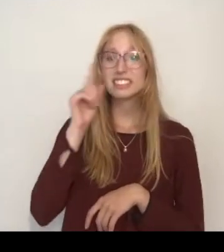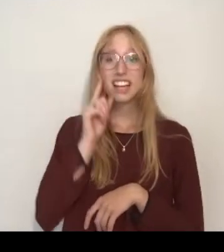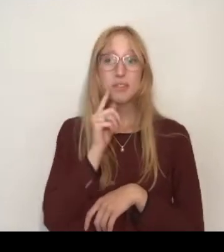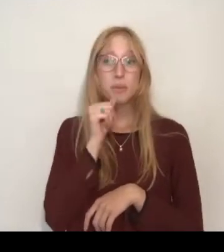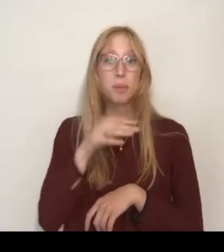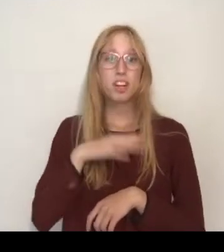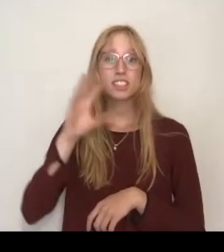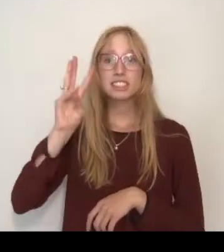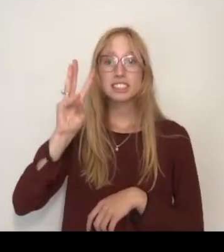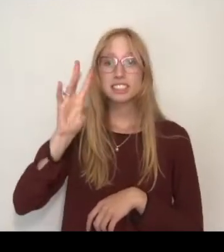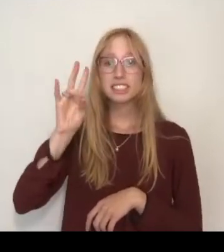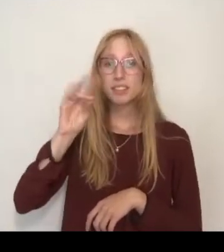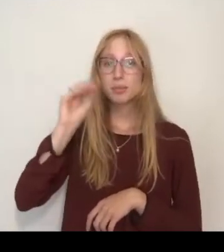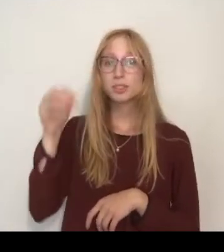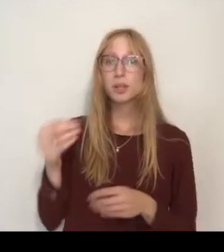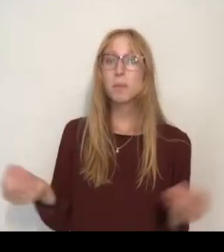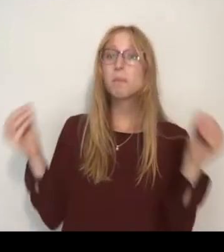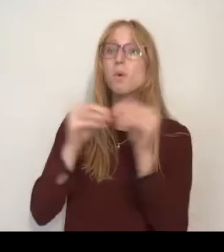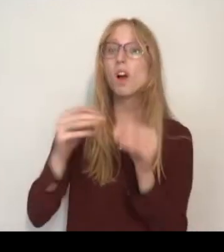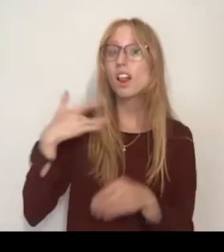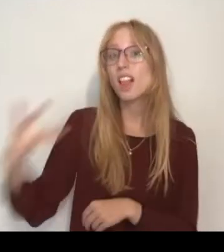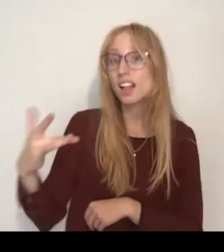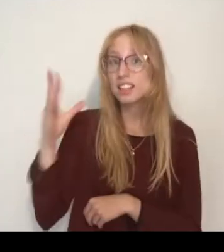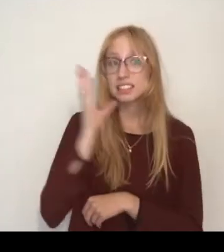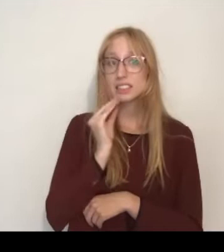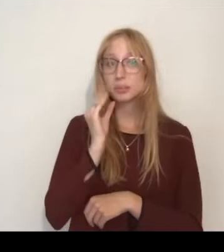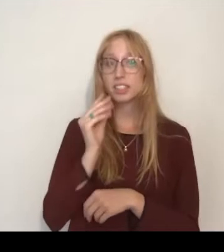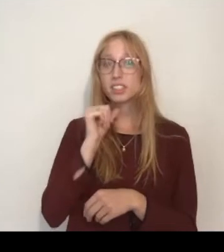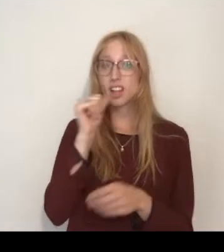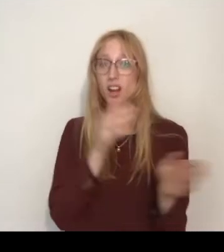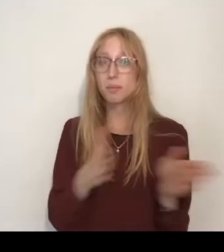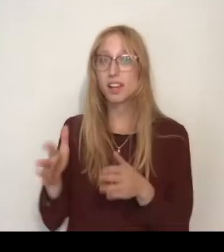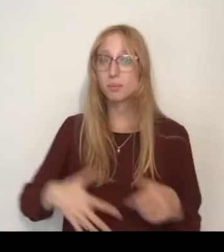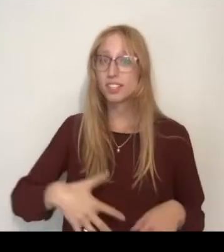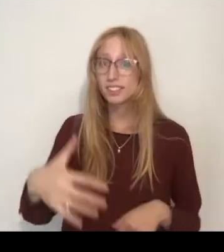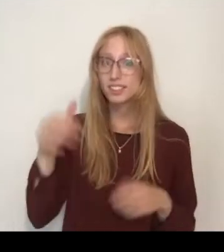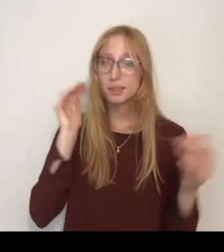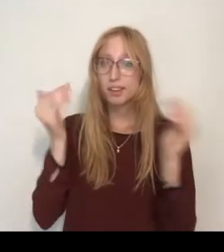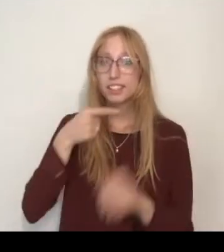Because of that, deaf women are 67% more likely to experience